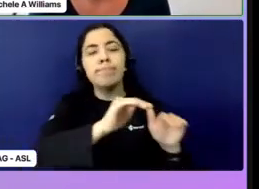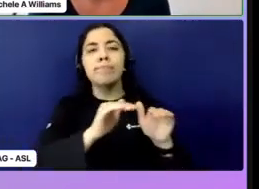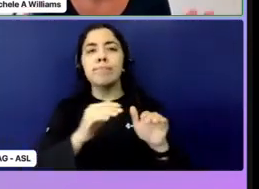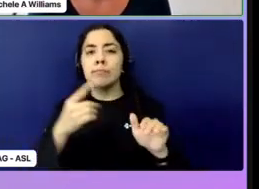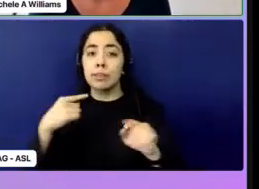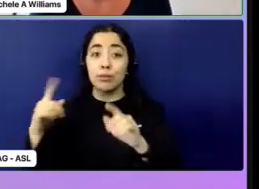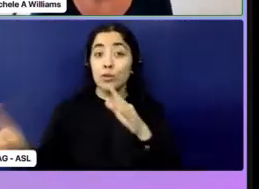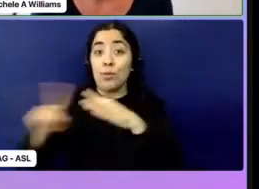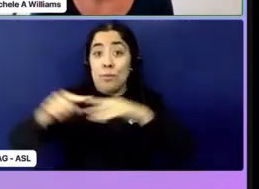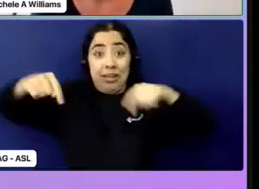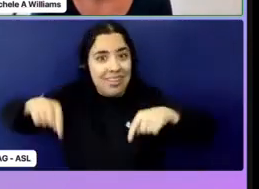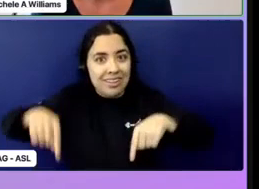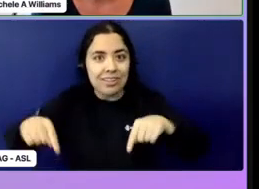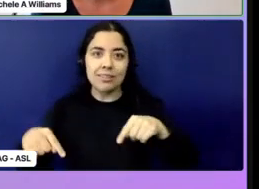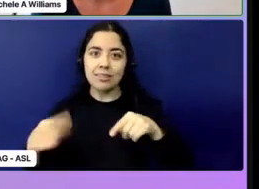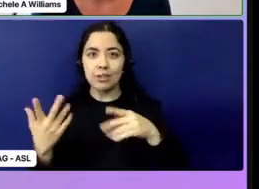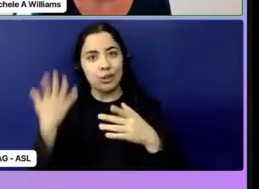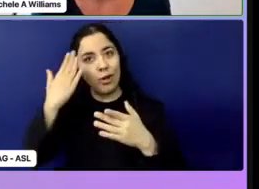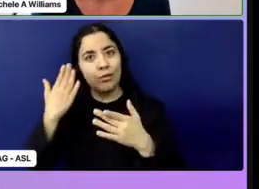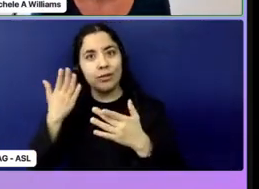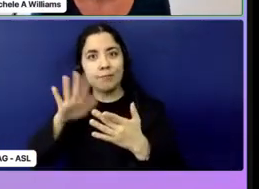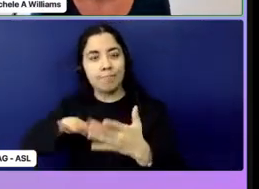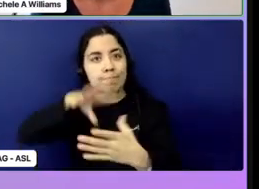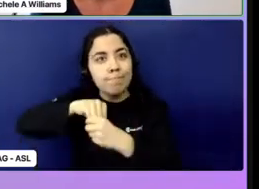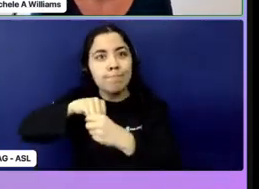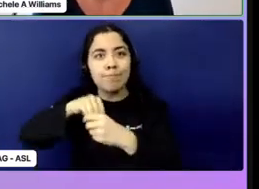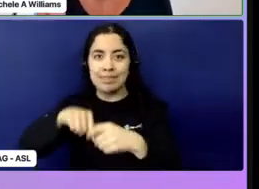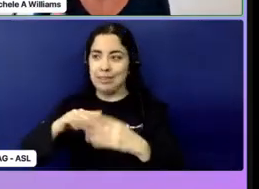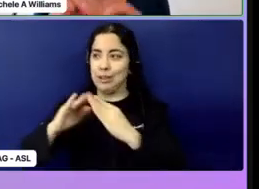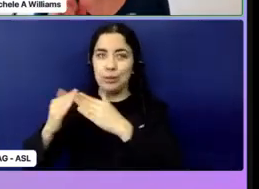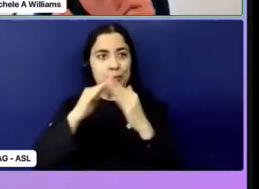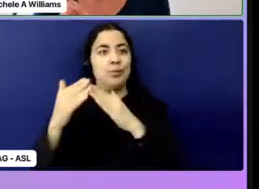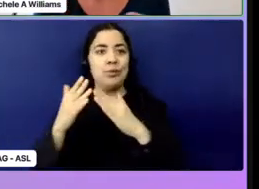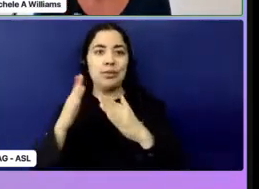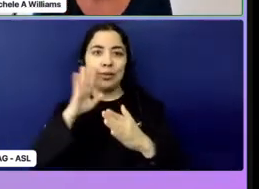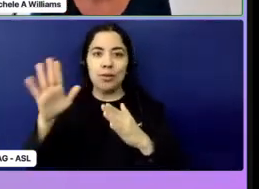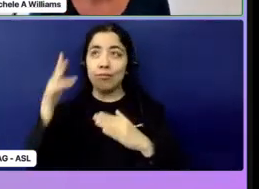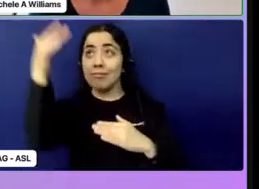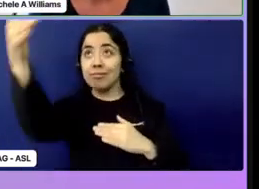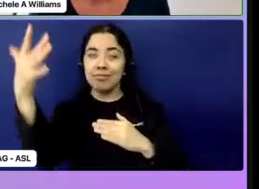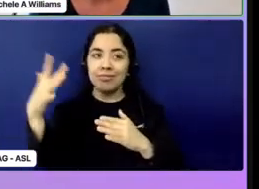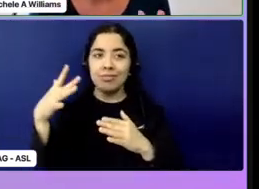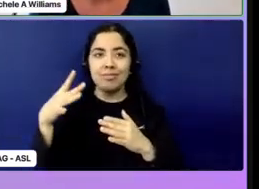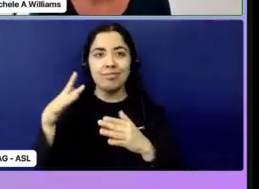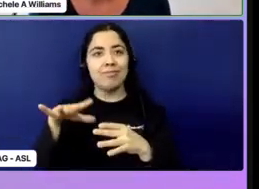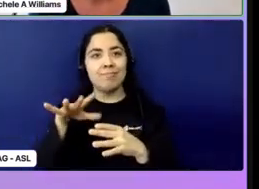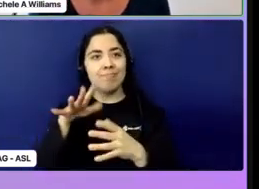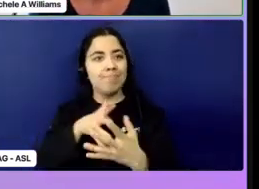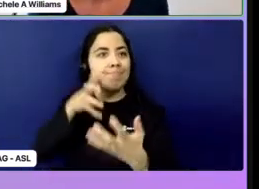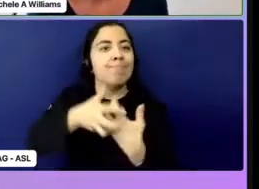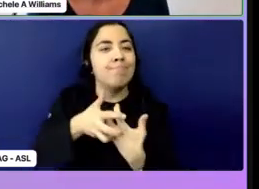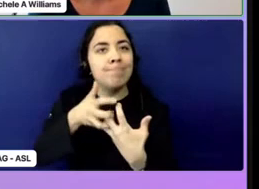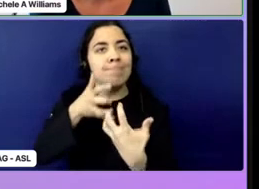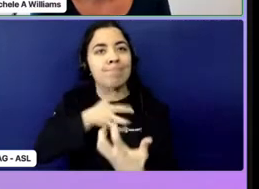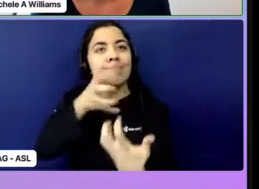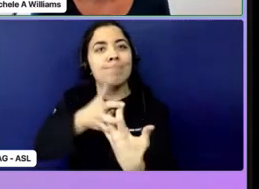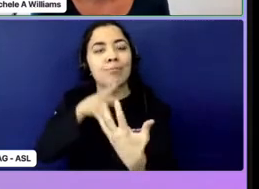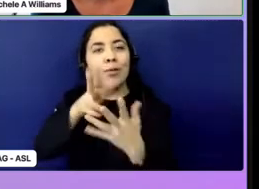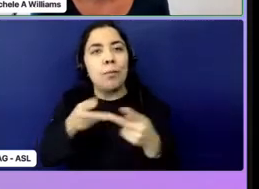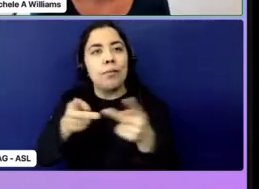sometimes not easy, but you can do it. Keep at it, and keep coming to things like this. Stay connected with the